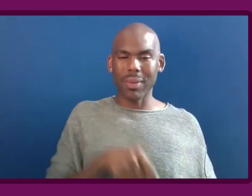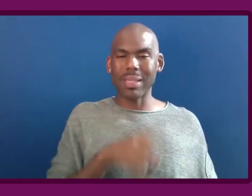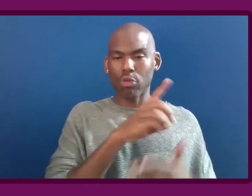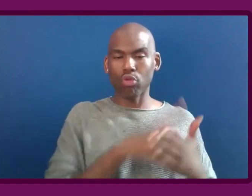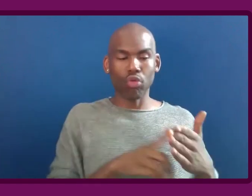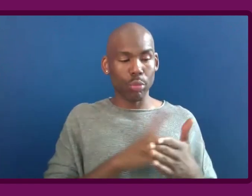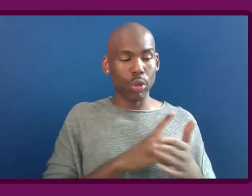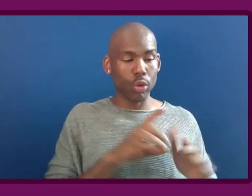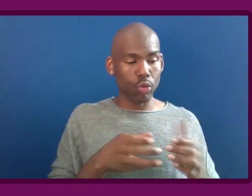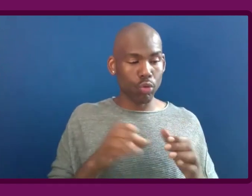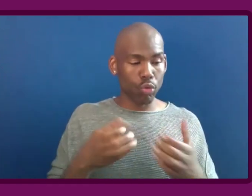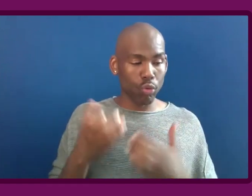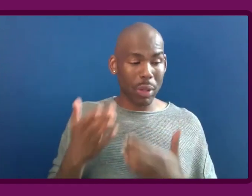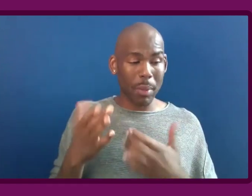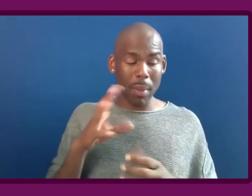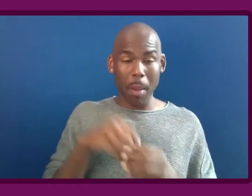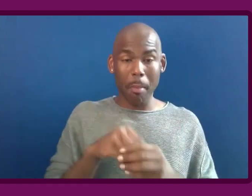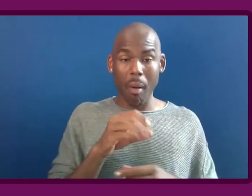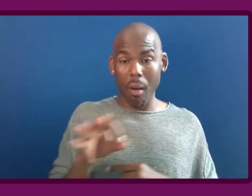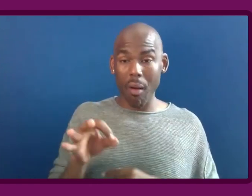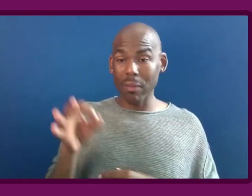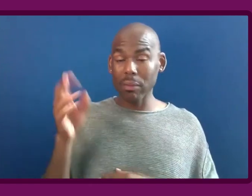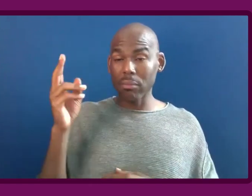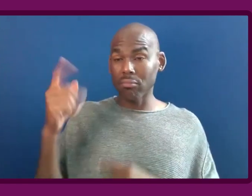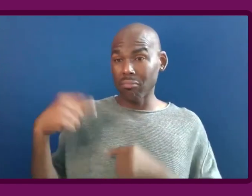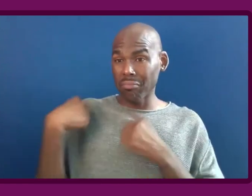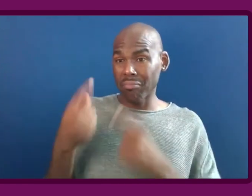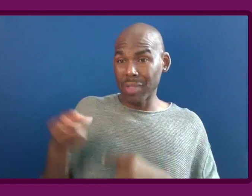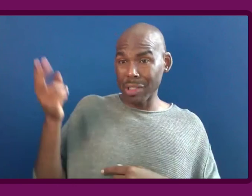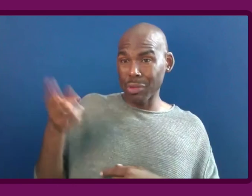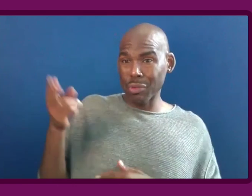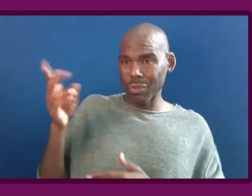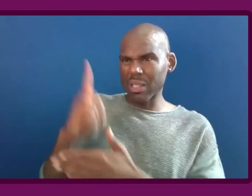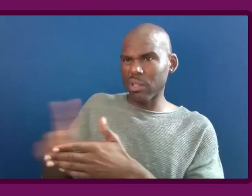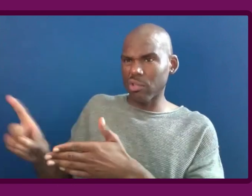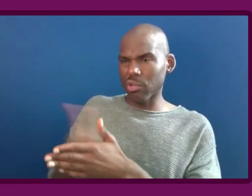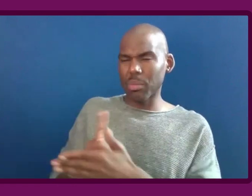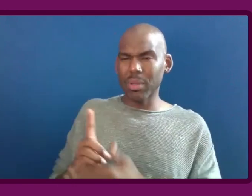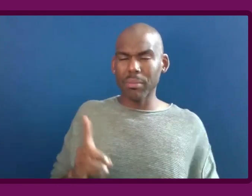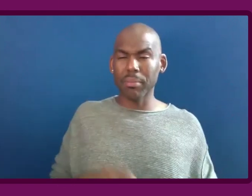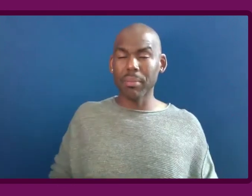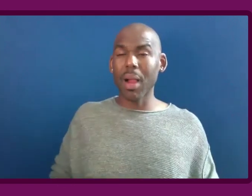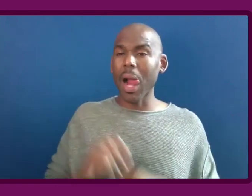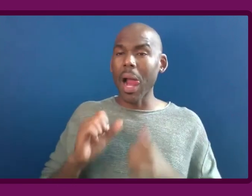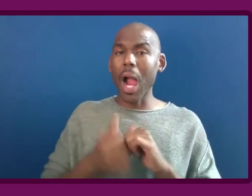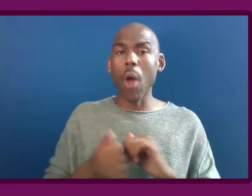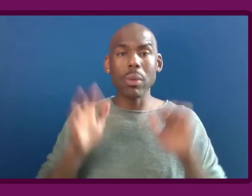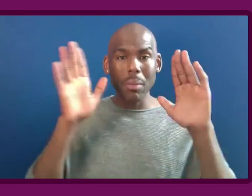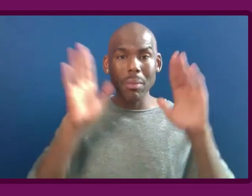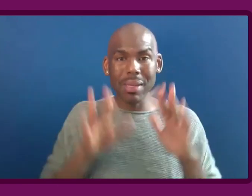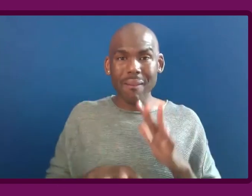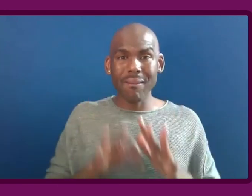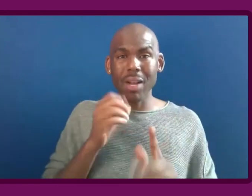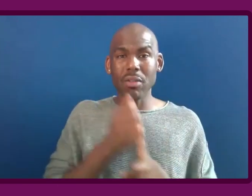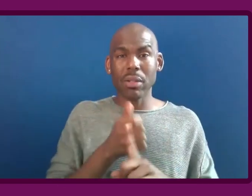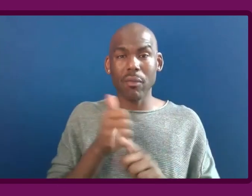and that I push towards, our activism, our advocacy, is understanding that, "Yeah,